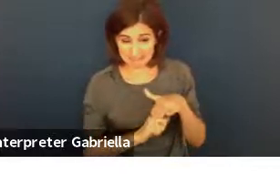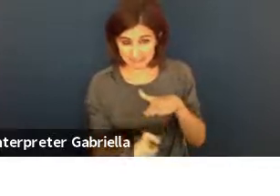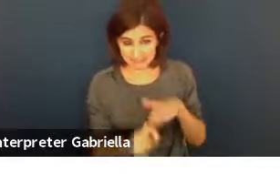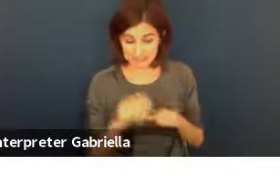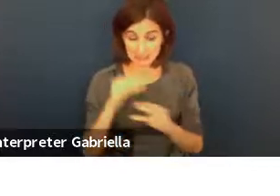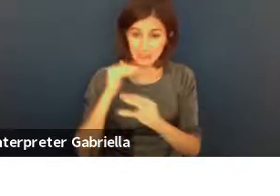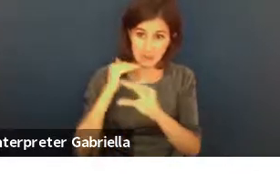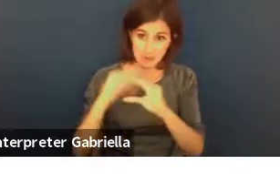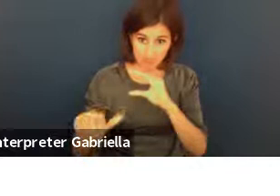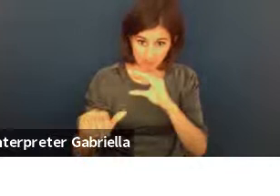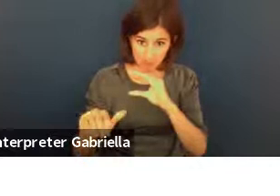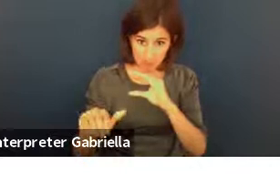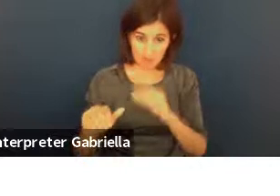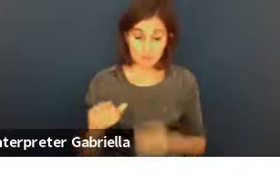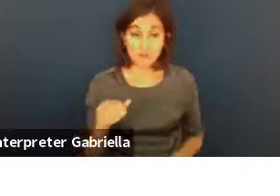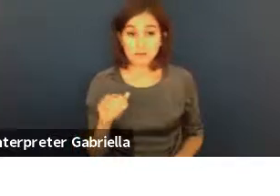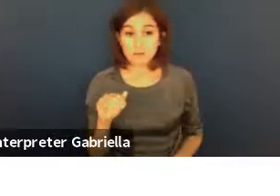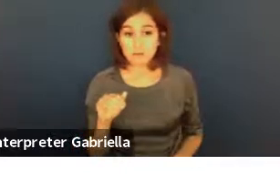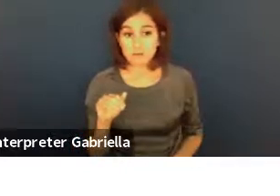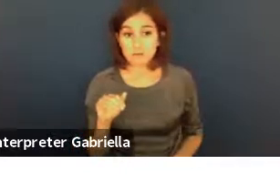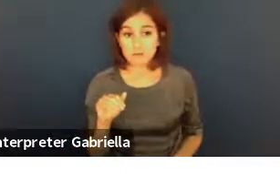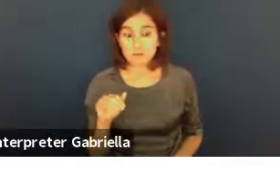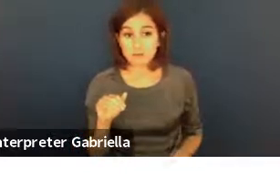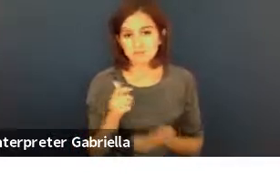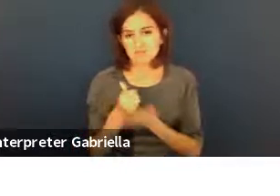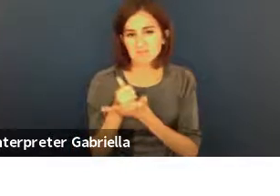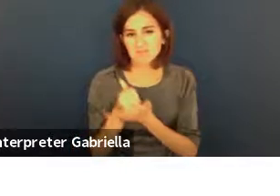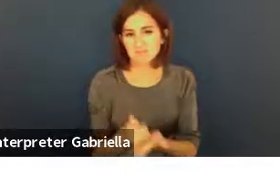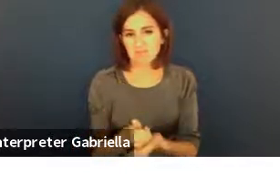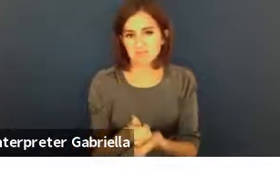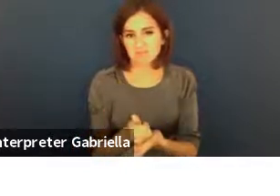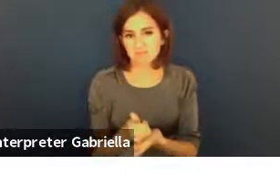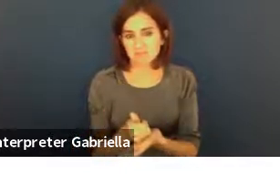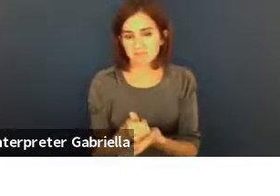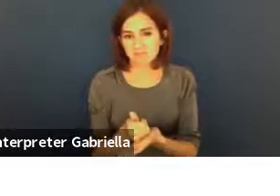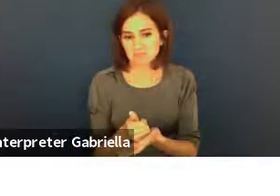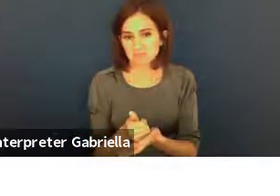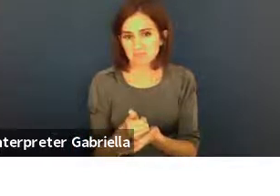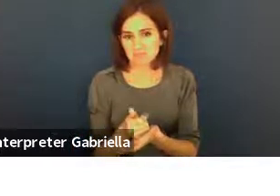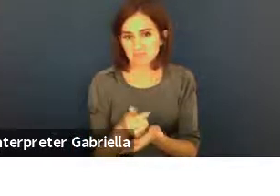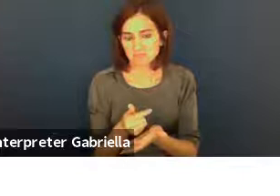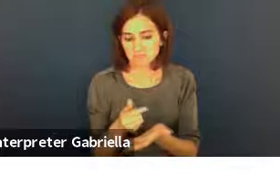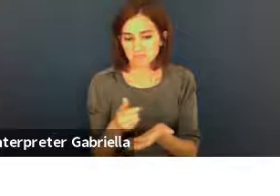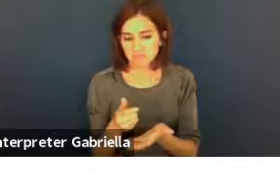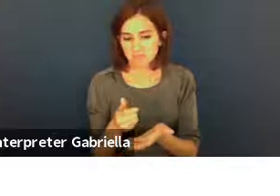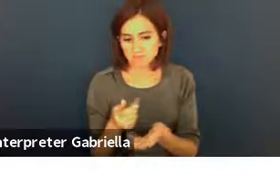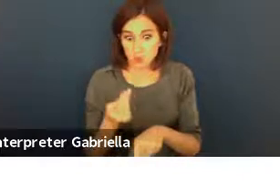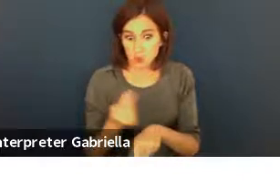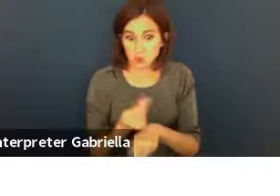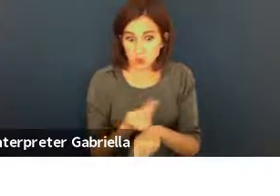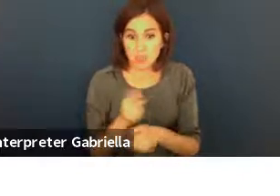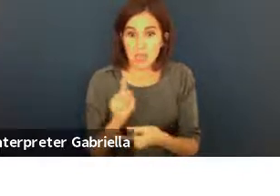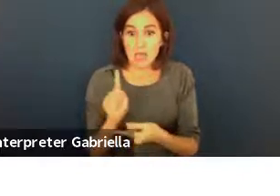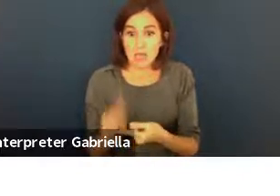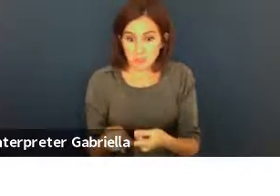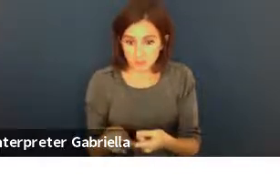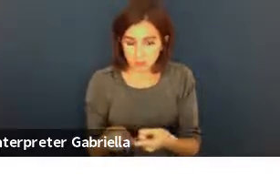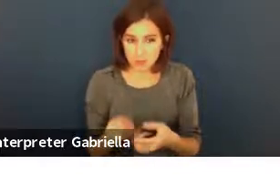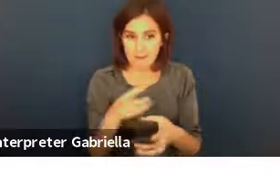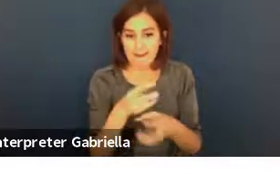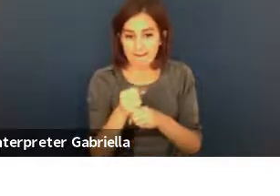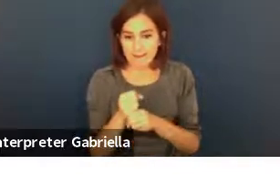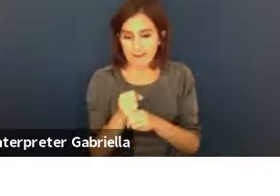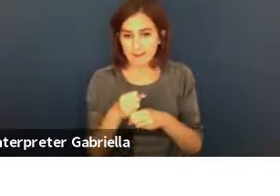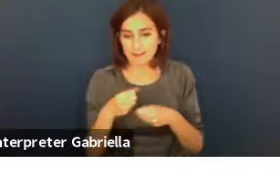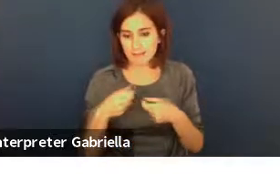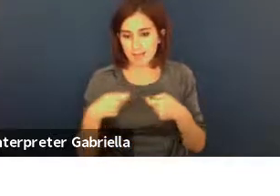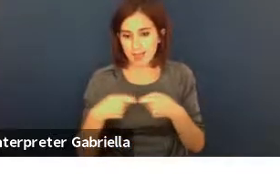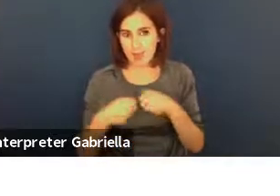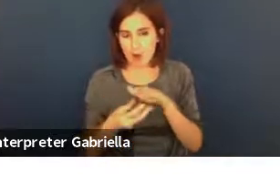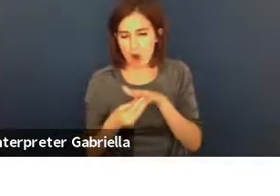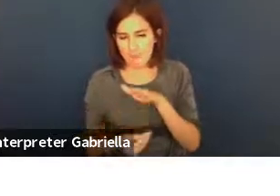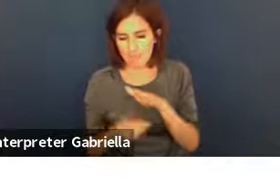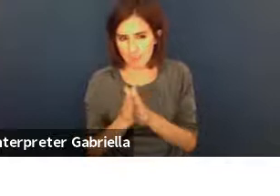Linda Kobashigawa: And and that is sort of just to help until they are actually able to get the either an electronic copy or or print copy of their textbooks. So it's sort of like a